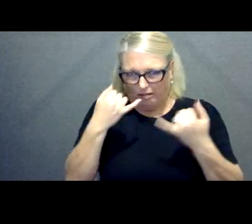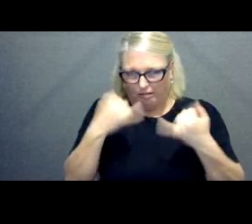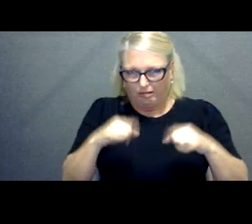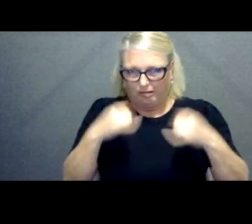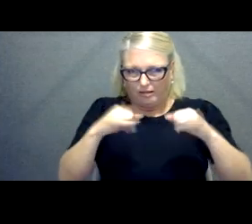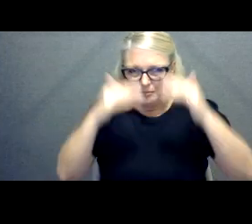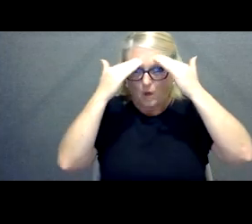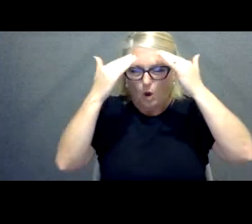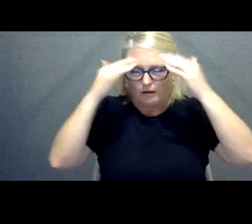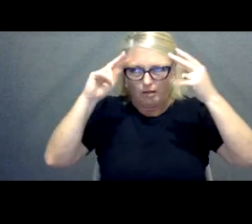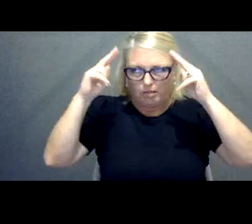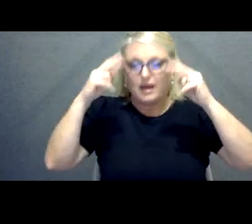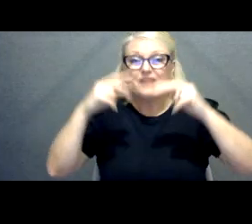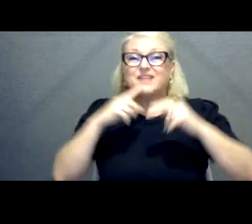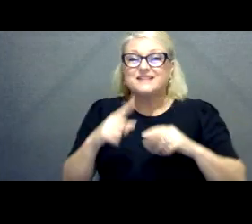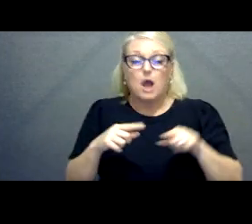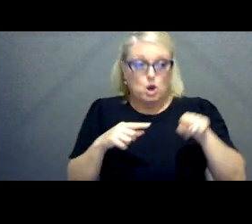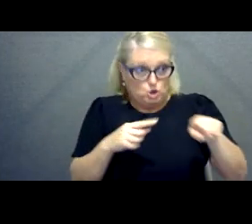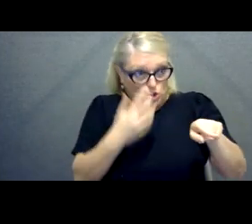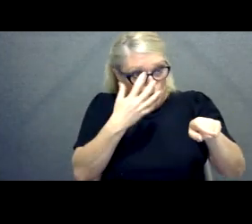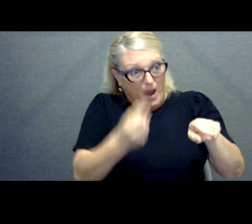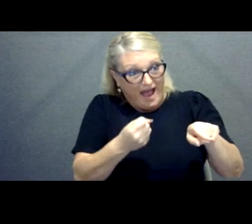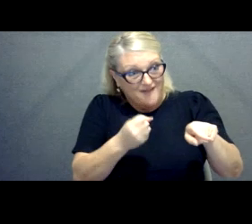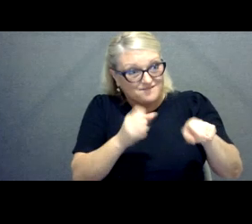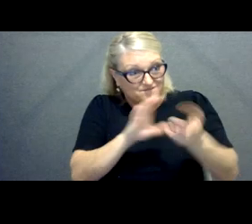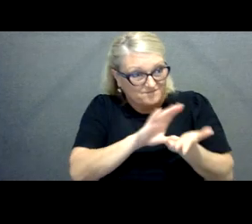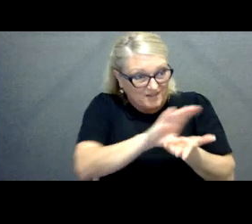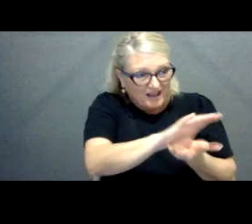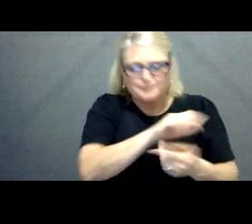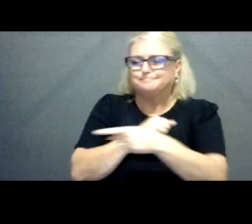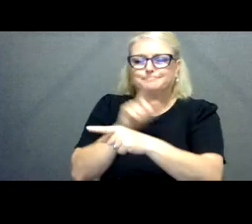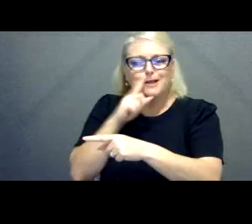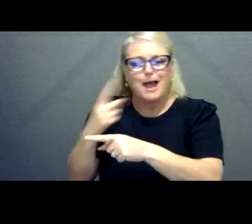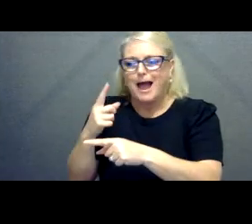lucky we have a wonderful network of partners who work with us our preferred suppliers network and